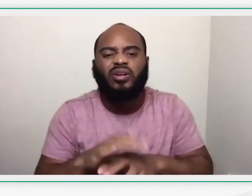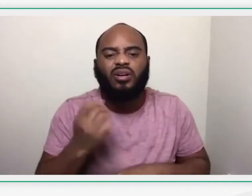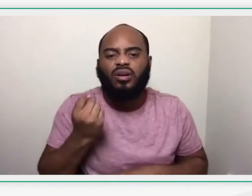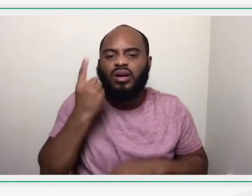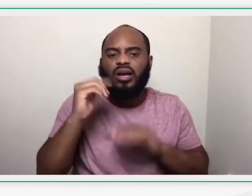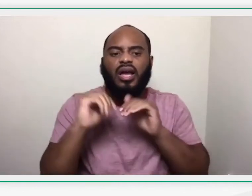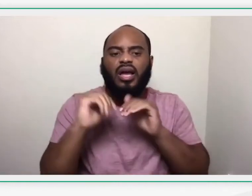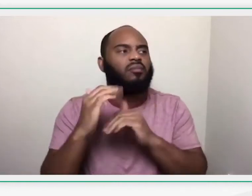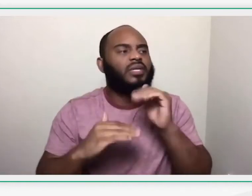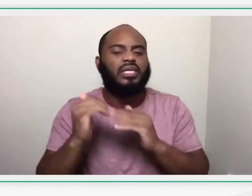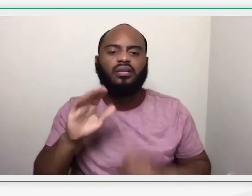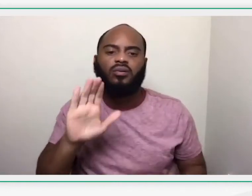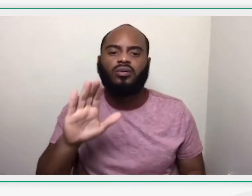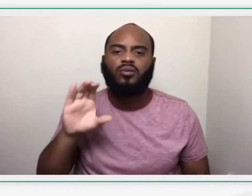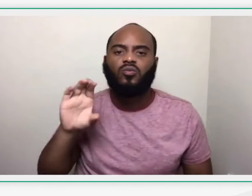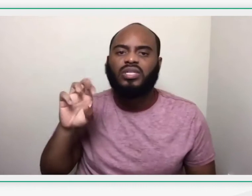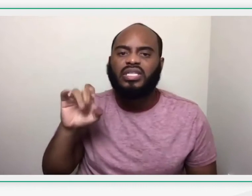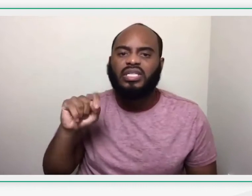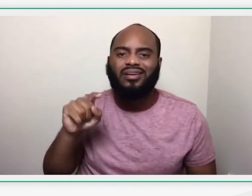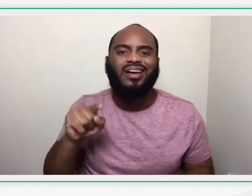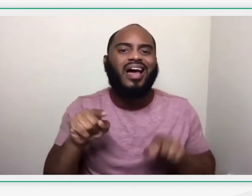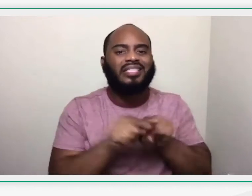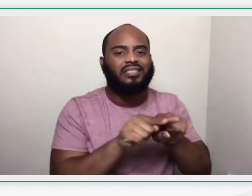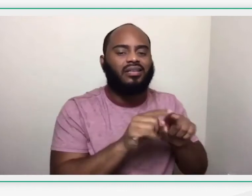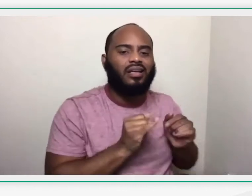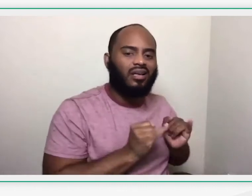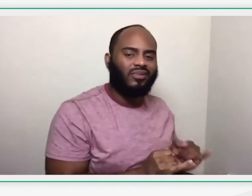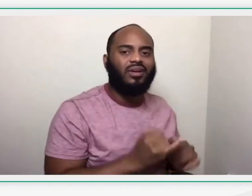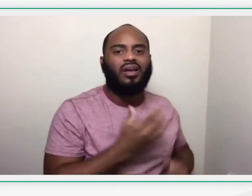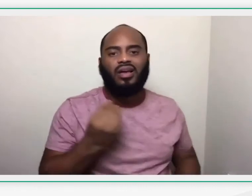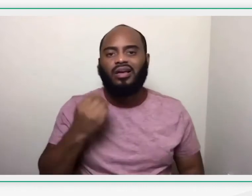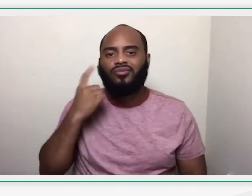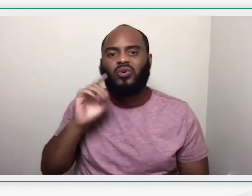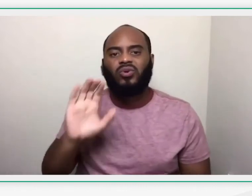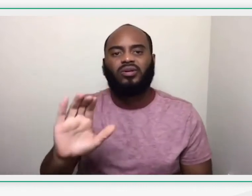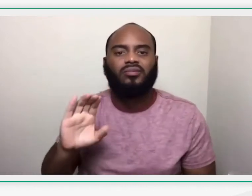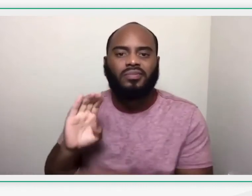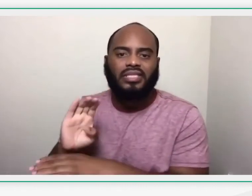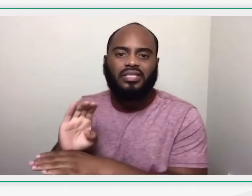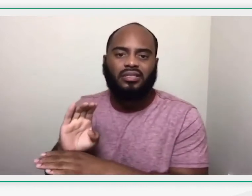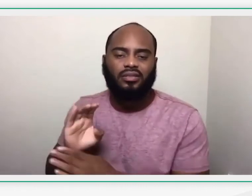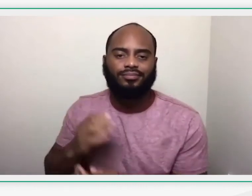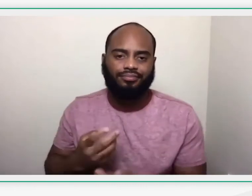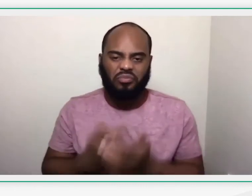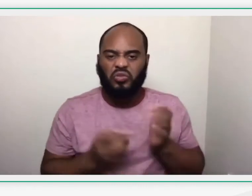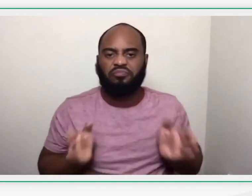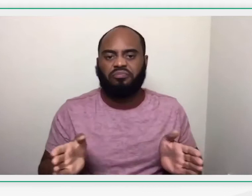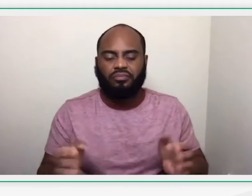Our workshop series has focused, this month, on Understanding how to Build Your Credit as an Individual and for Your Business.